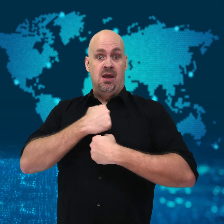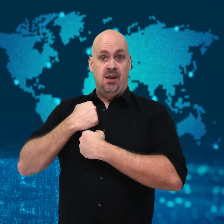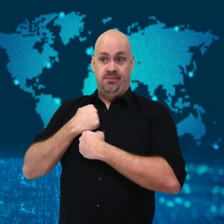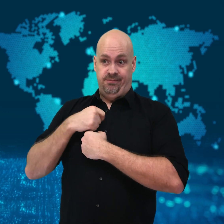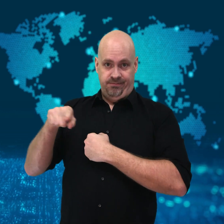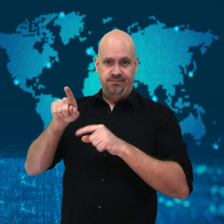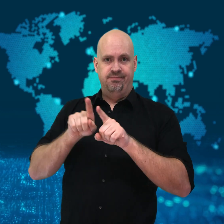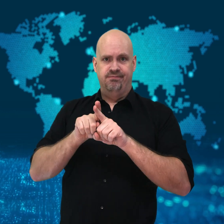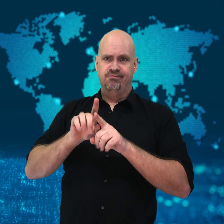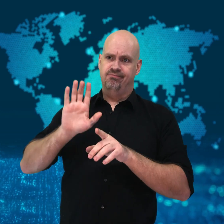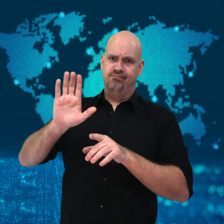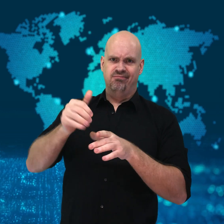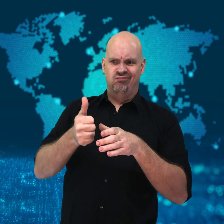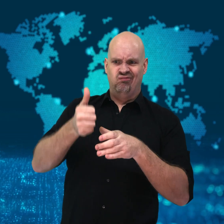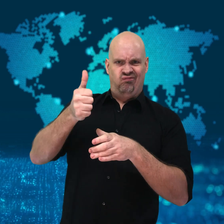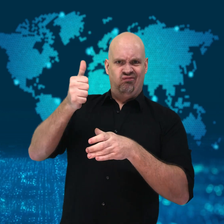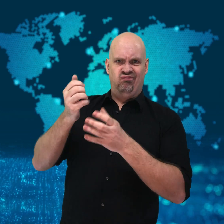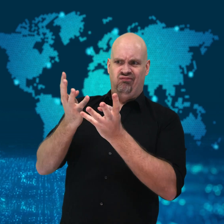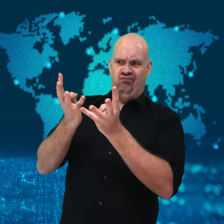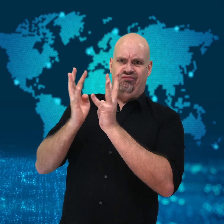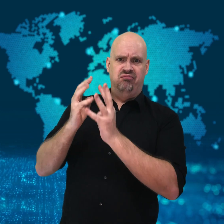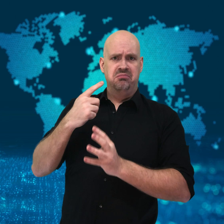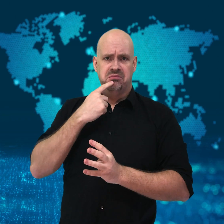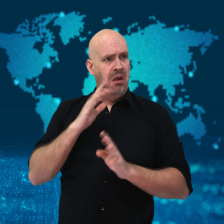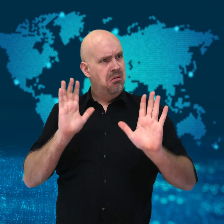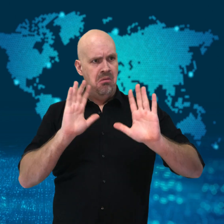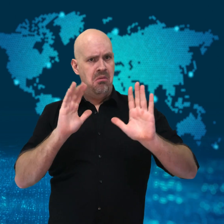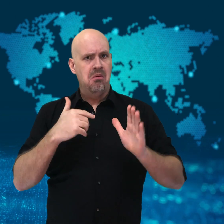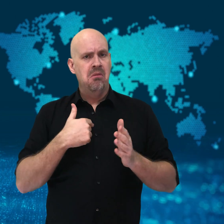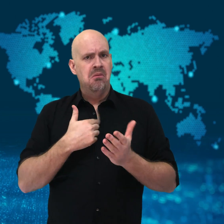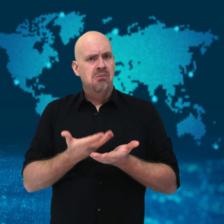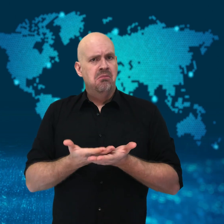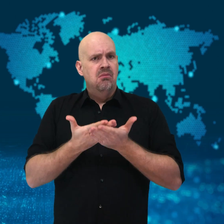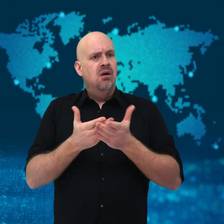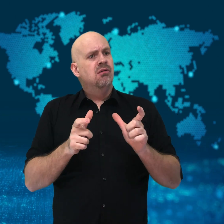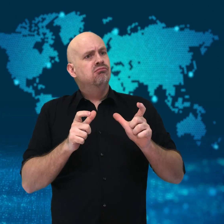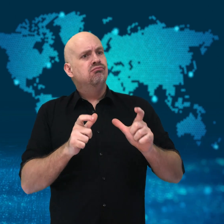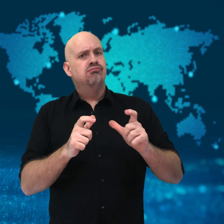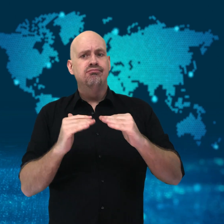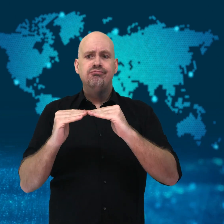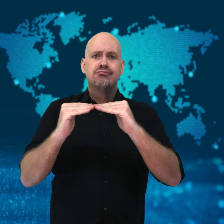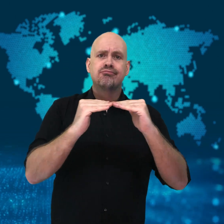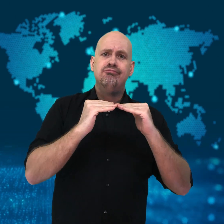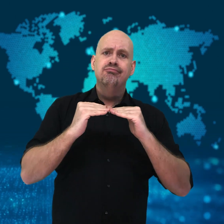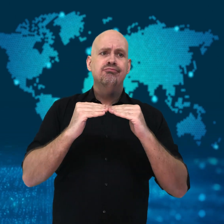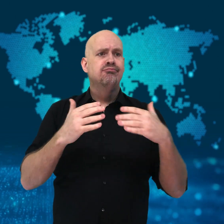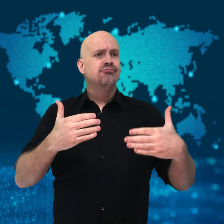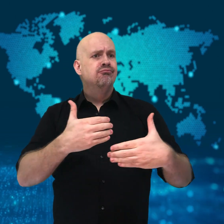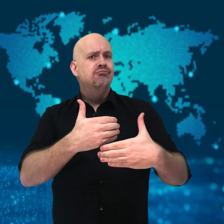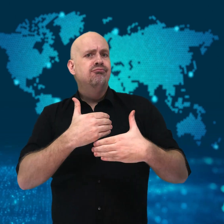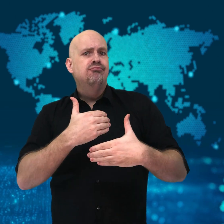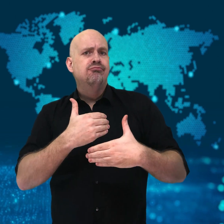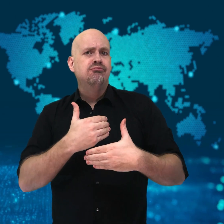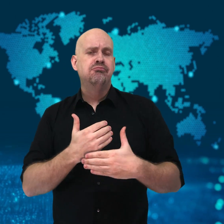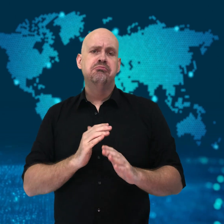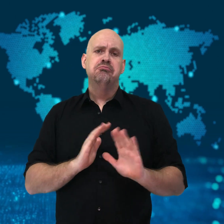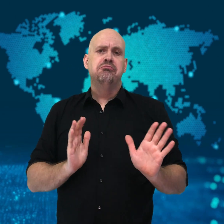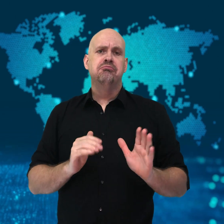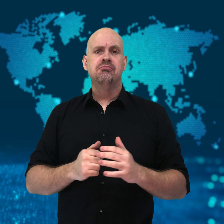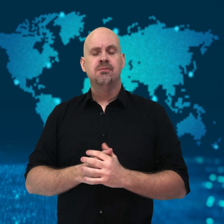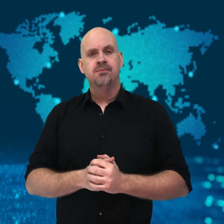The military and its generals claim to be “protecting democracy.”